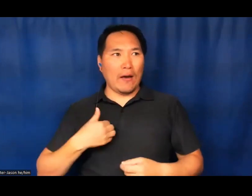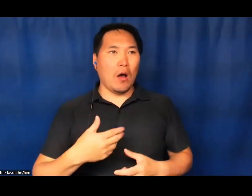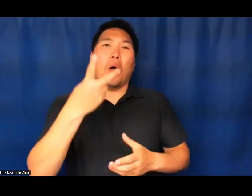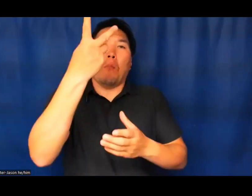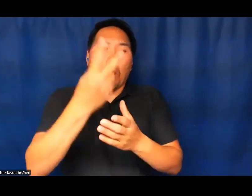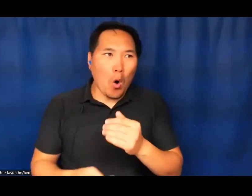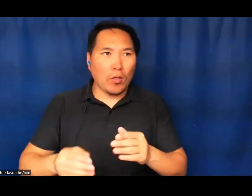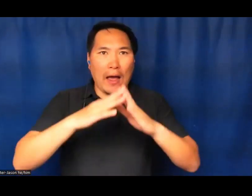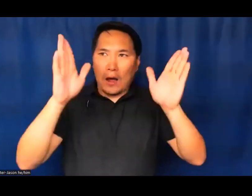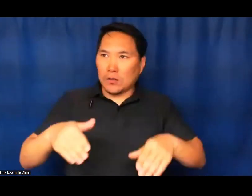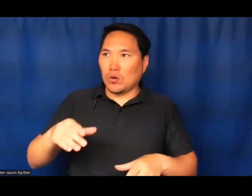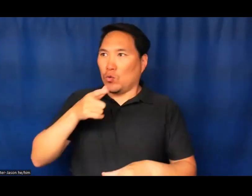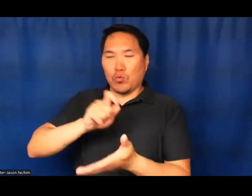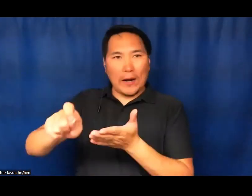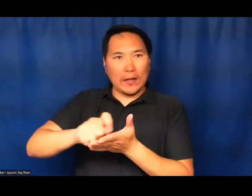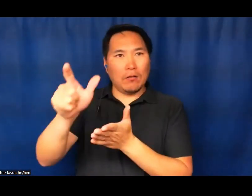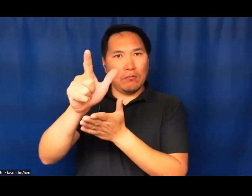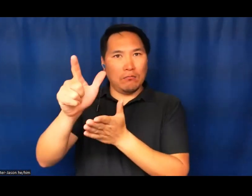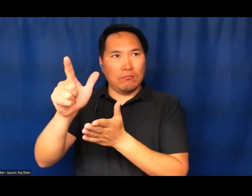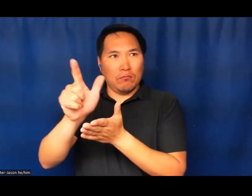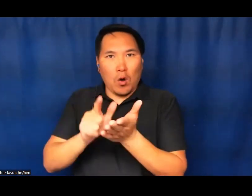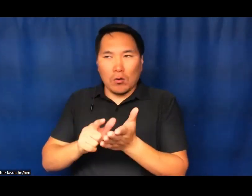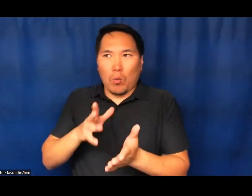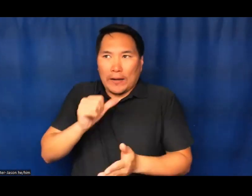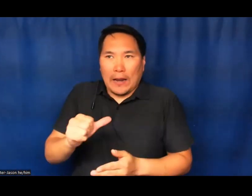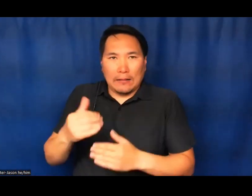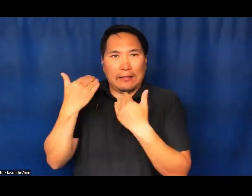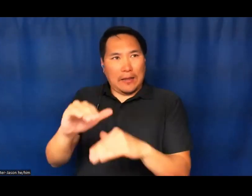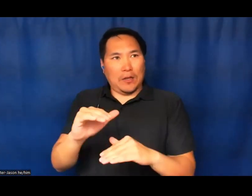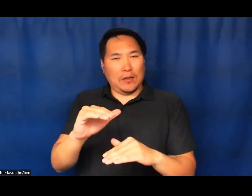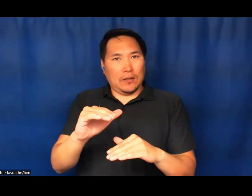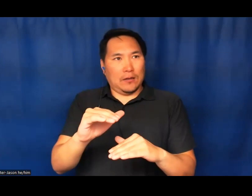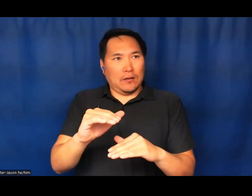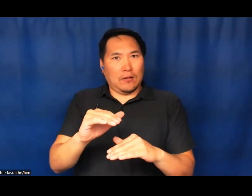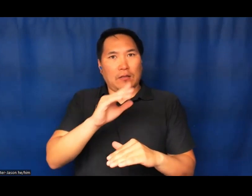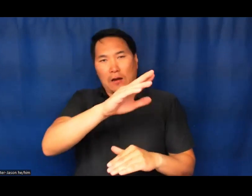writing legislation to restrict the appellate jurisdiction of the Supreme Court is utterly beyond me.